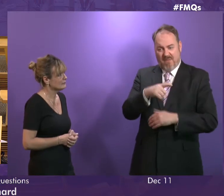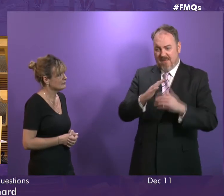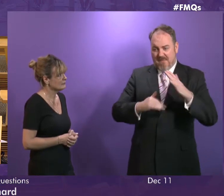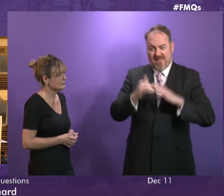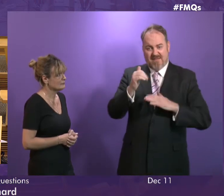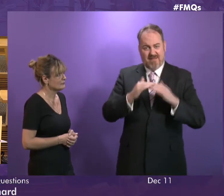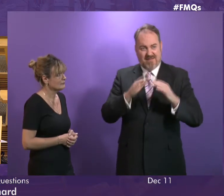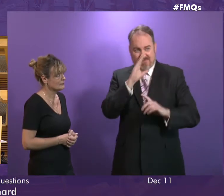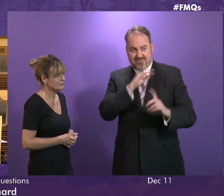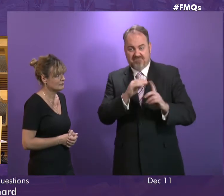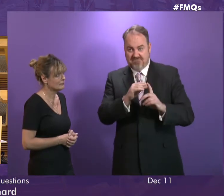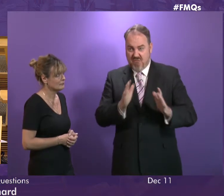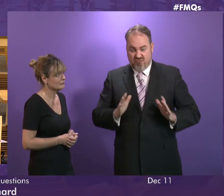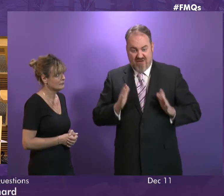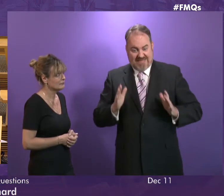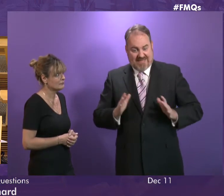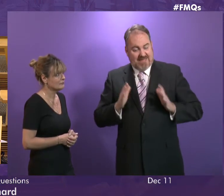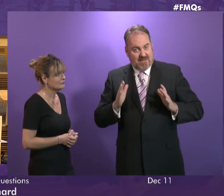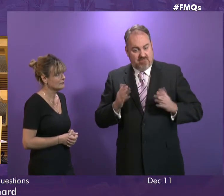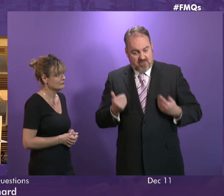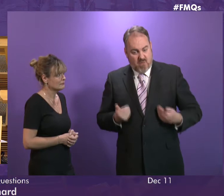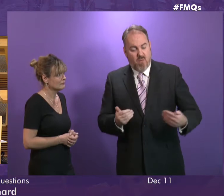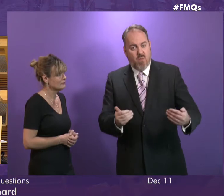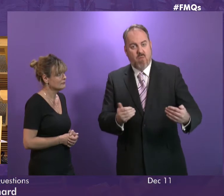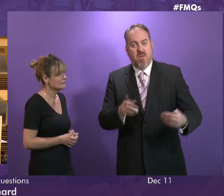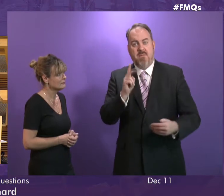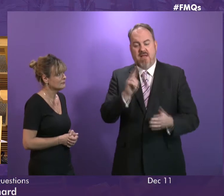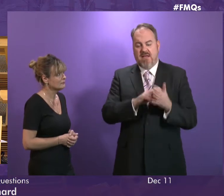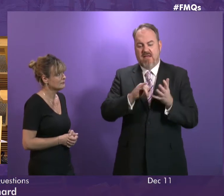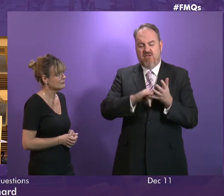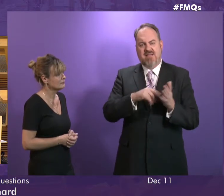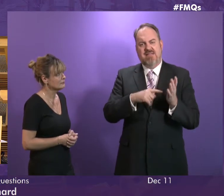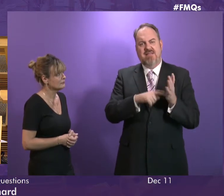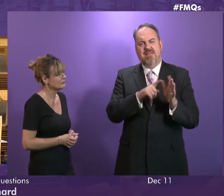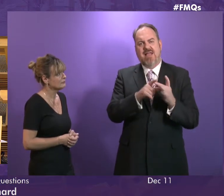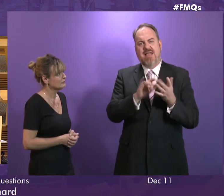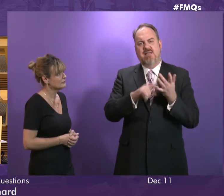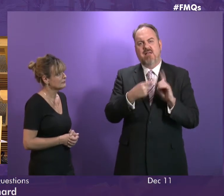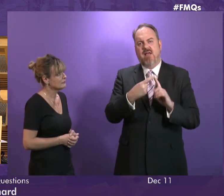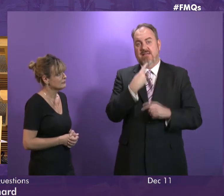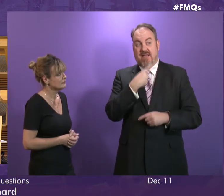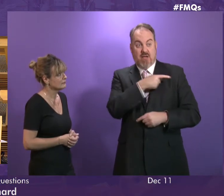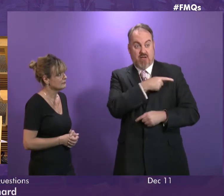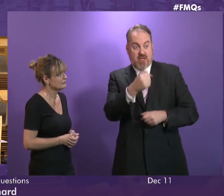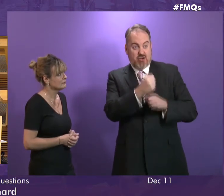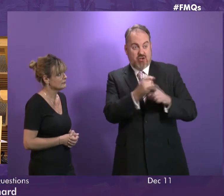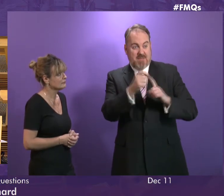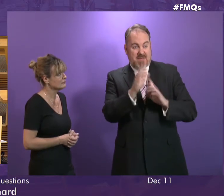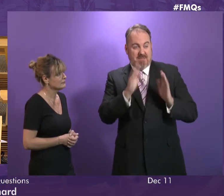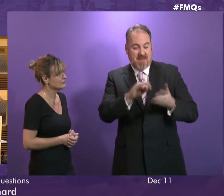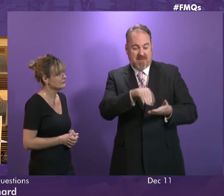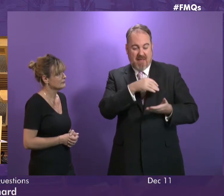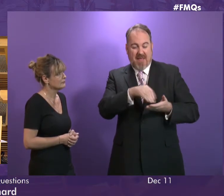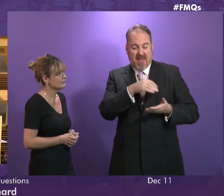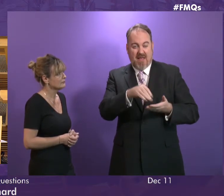as being fit for purpose, NHS Tayside is still demanding that the GPs pay more than £100,000